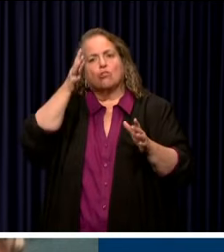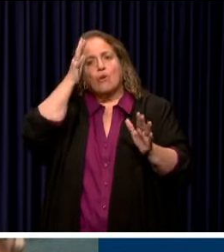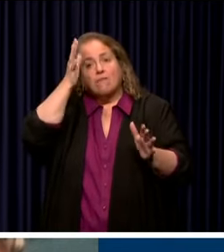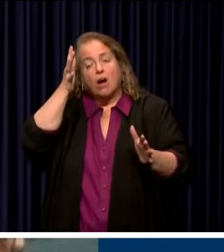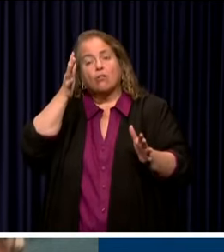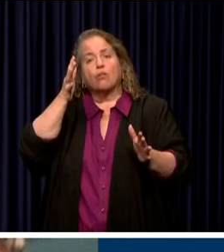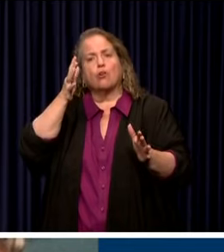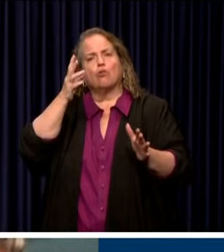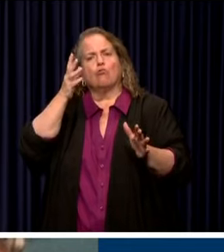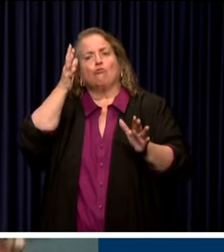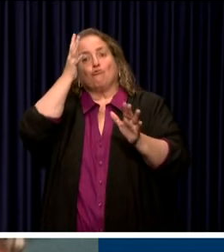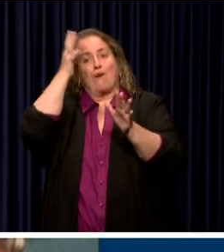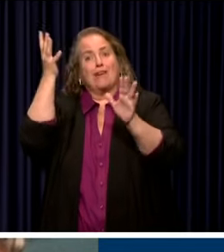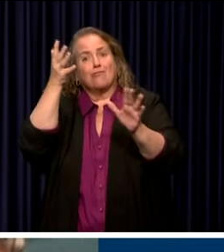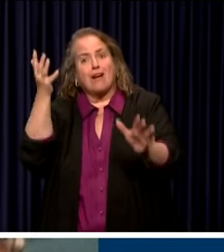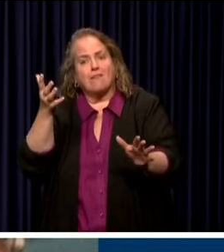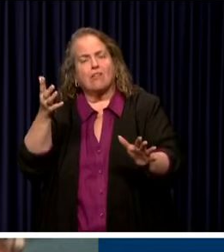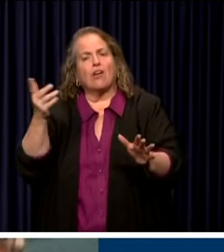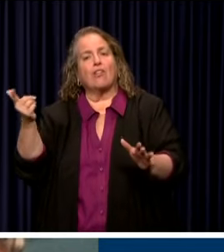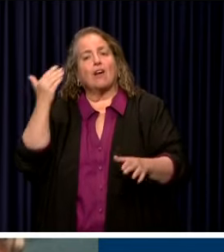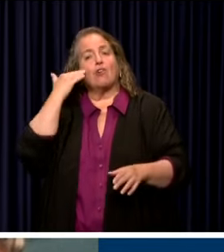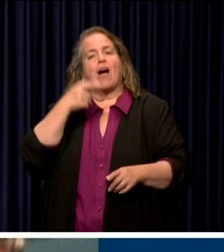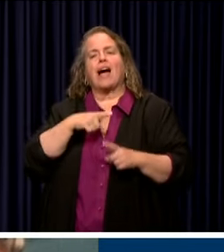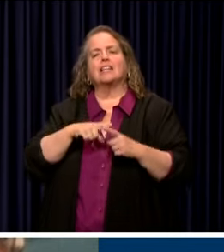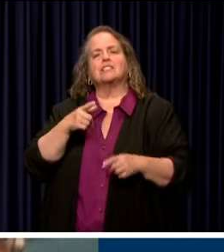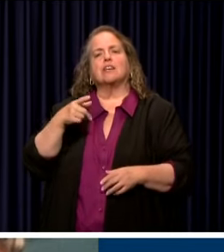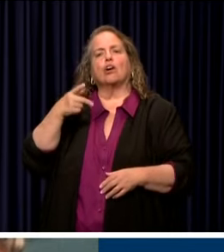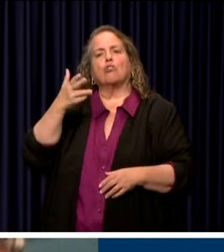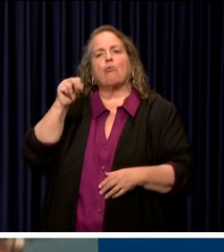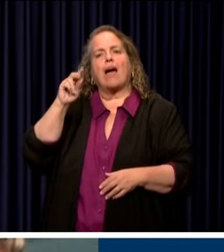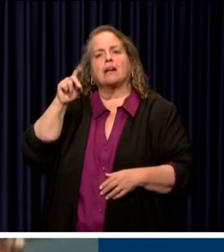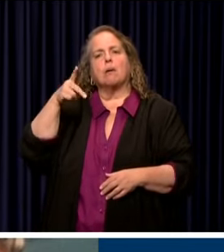OUR KSP HONOR GUARD PLACE A